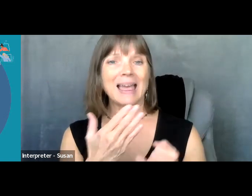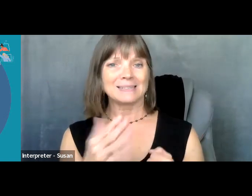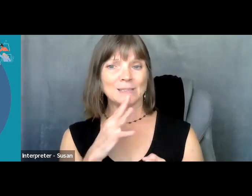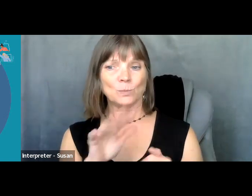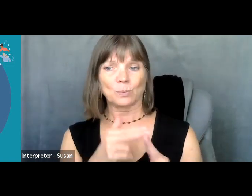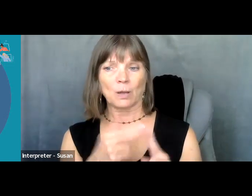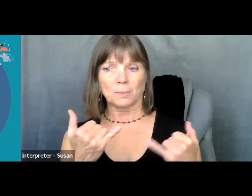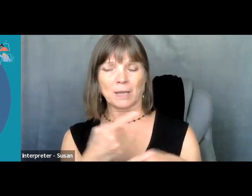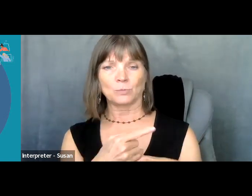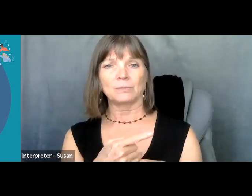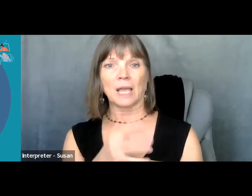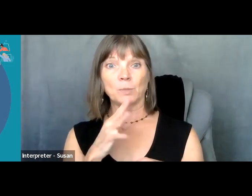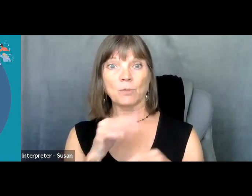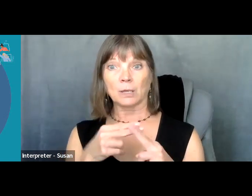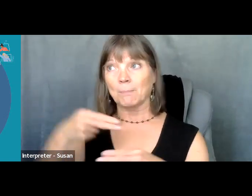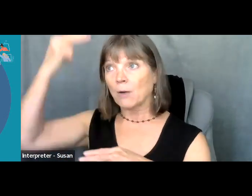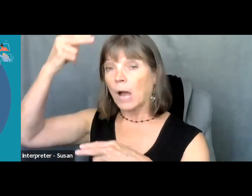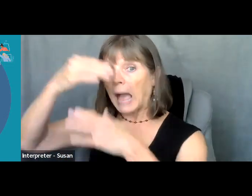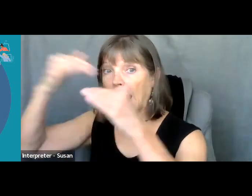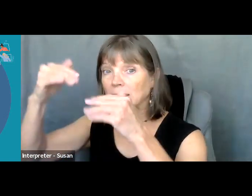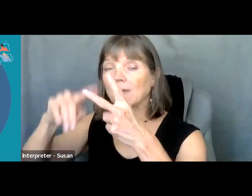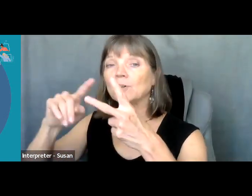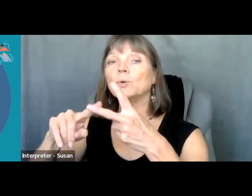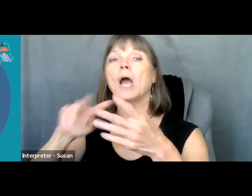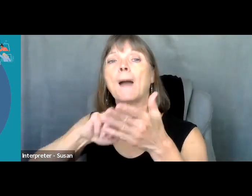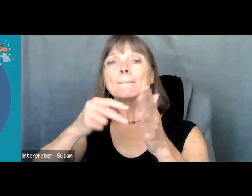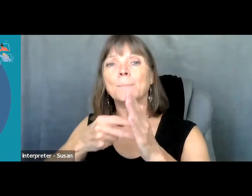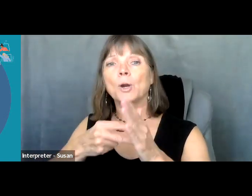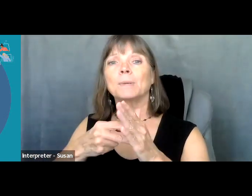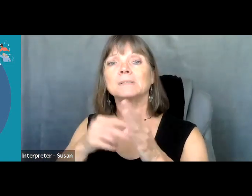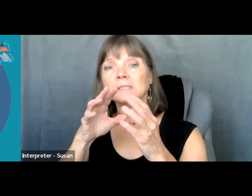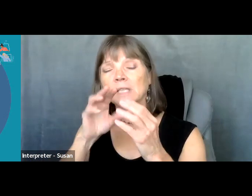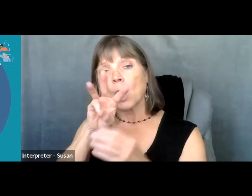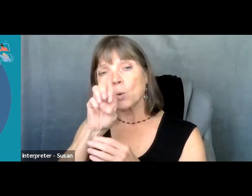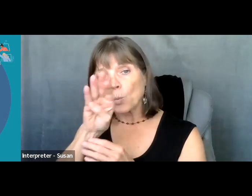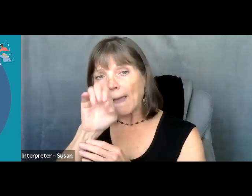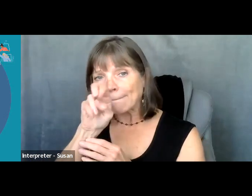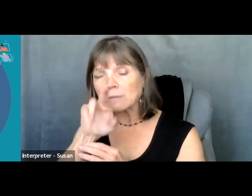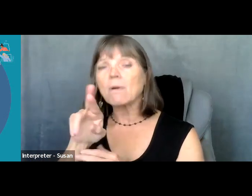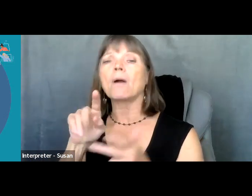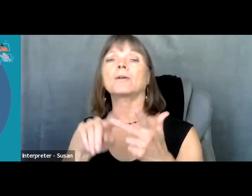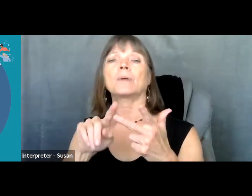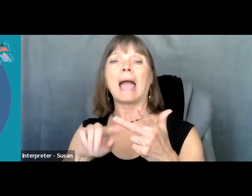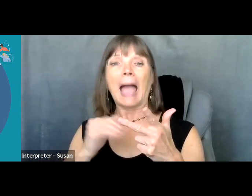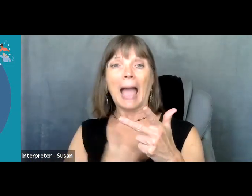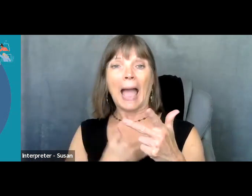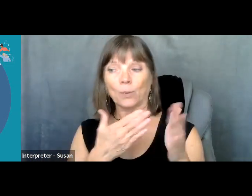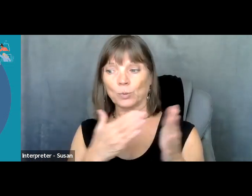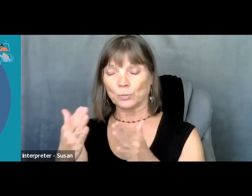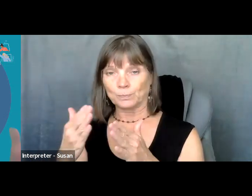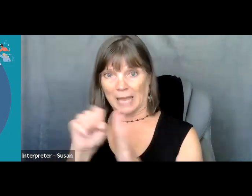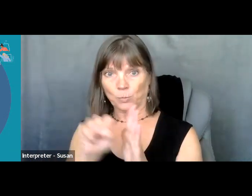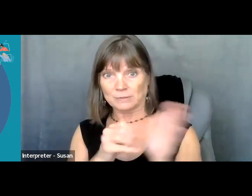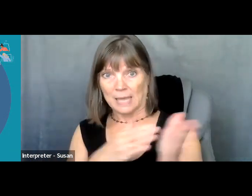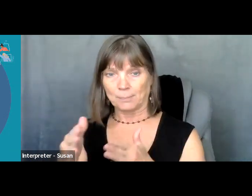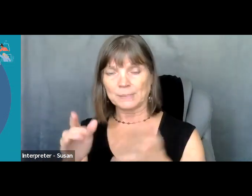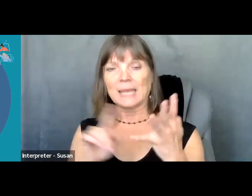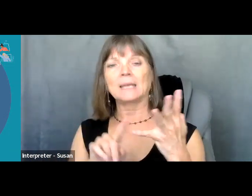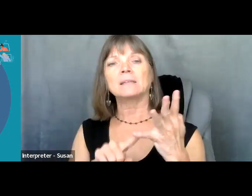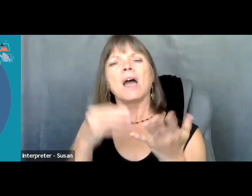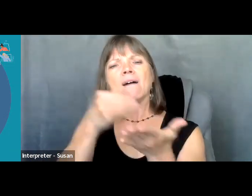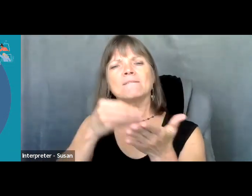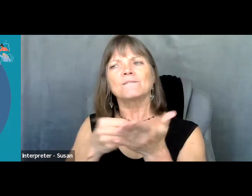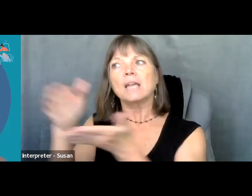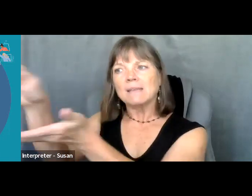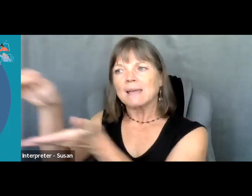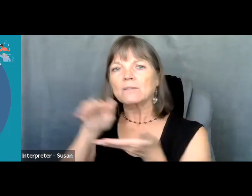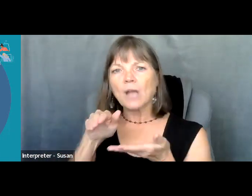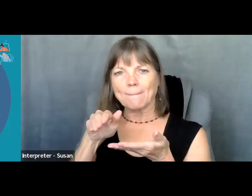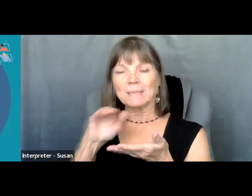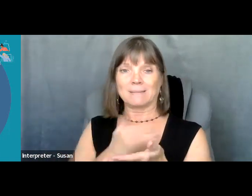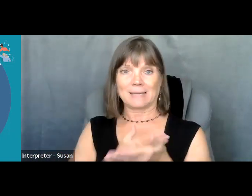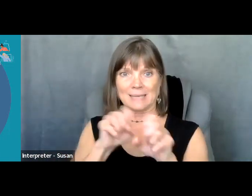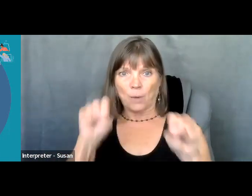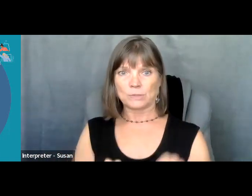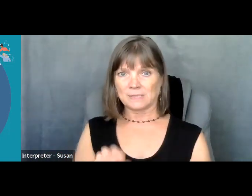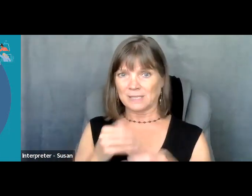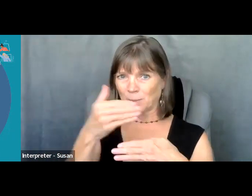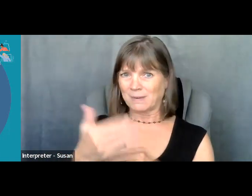Kelly Crosbie (she/her): So we talked to high level. We talked about the purpose of these Webinars. We talked about departmental priorities, put it together, our State brand. We talked about all the funding that's going to be coming into our system in the next eighteen months, which is